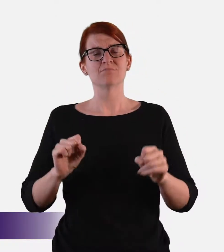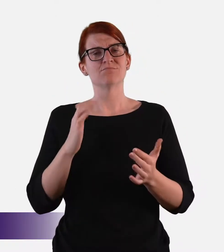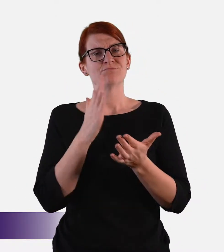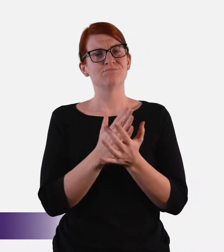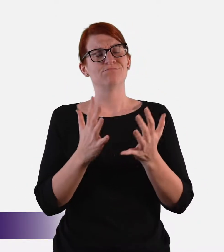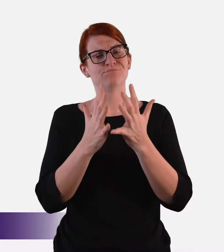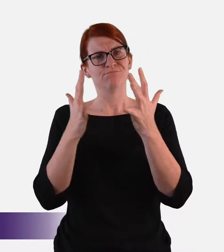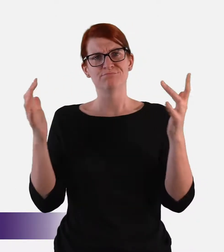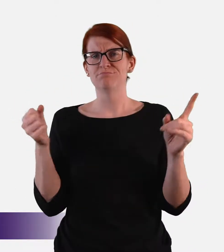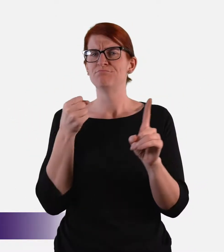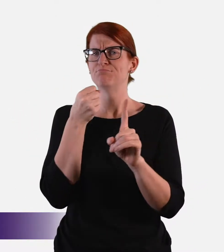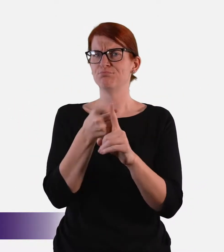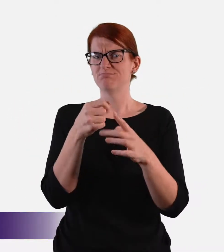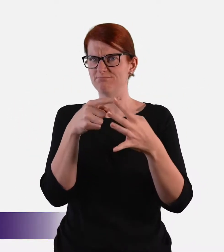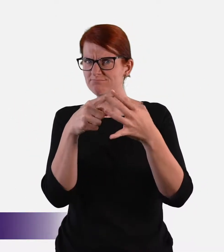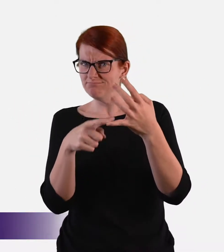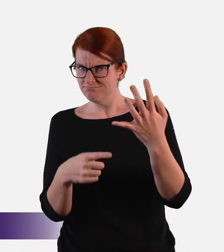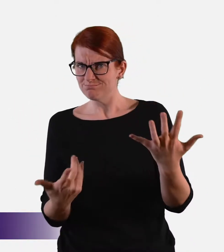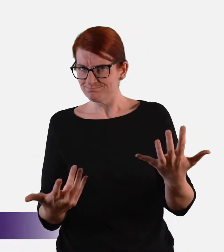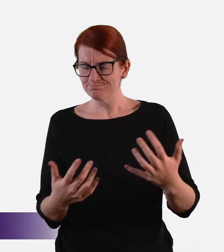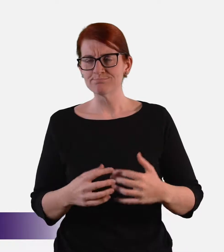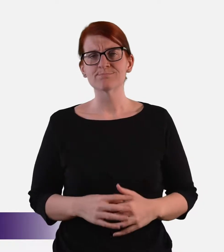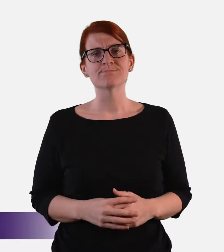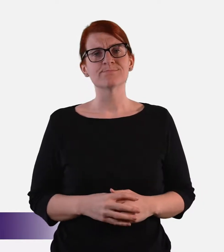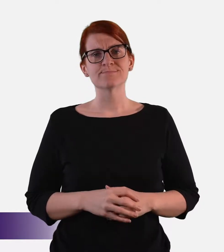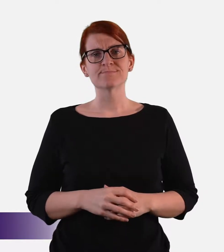were identified as having significant and far-reaching impacts throughout the other areas of their lives.